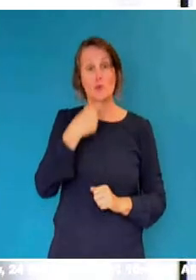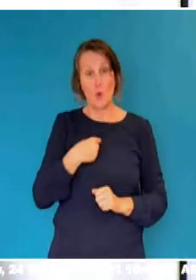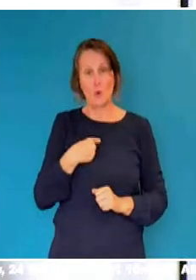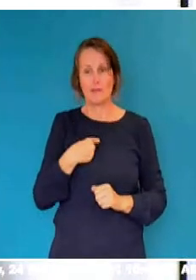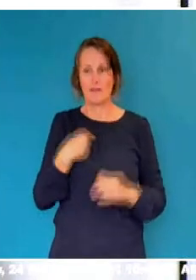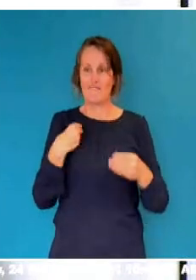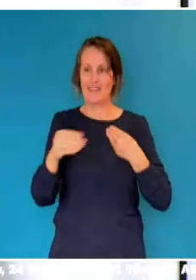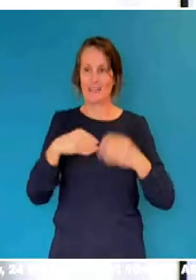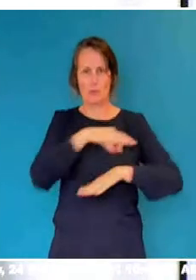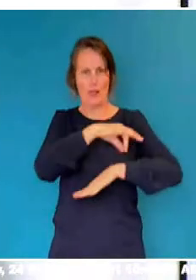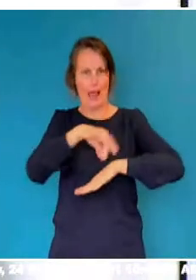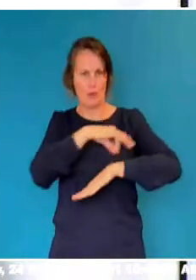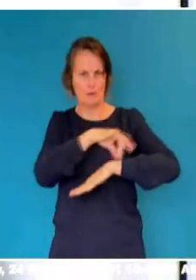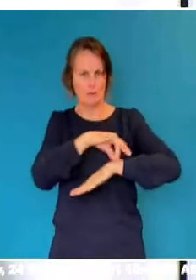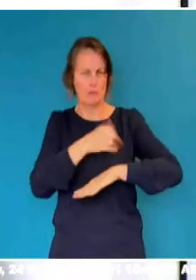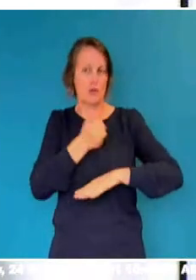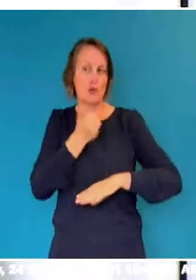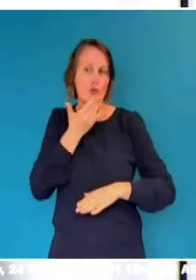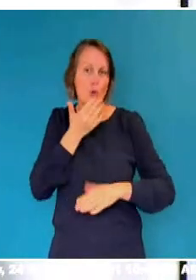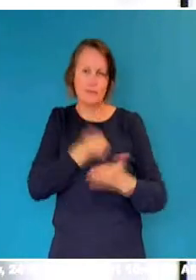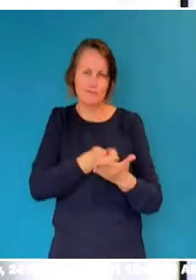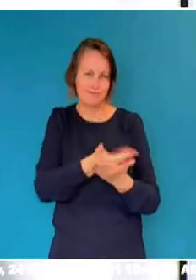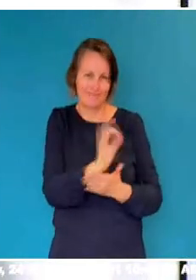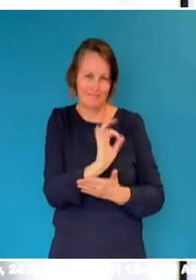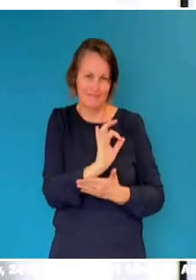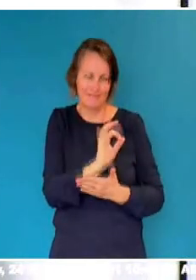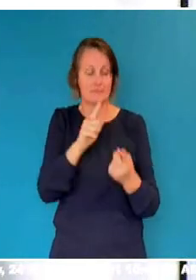with no cost, the work from home adjustments. Is there anything else?